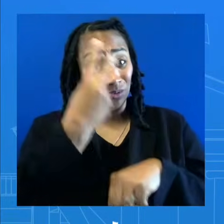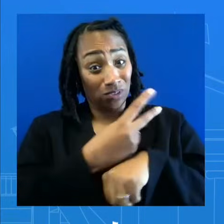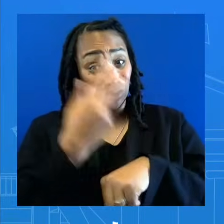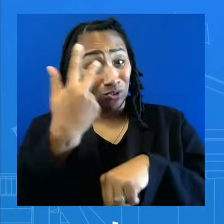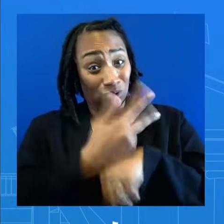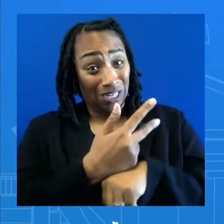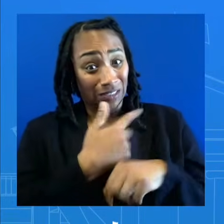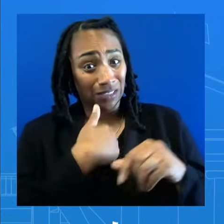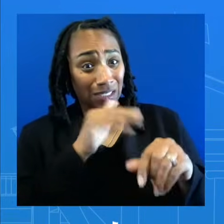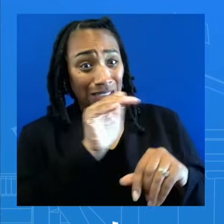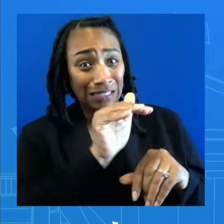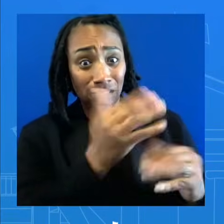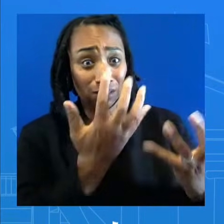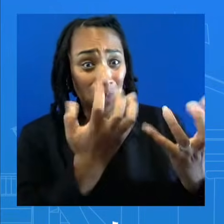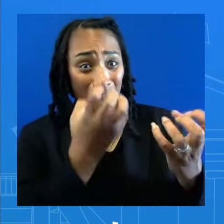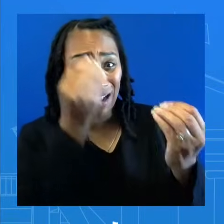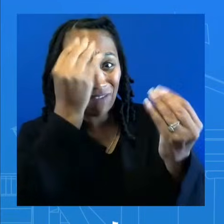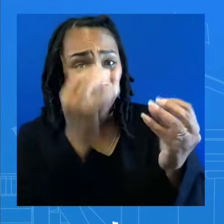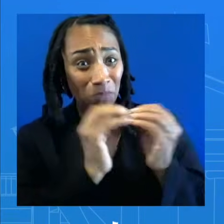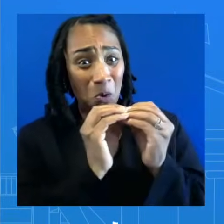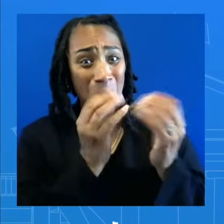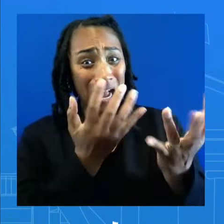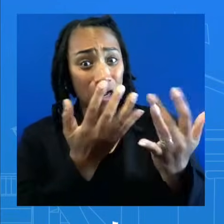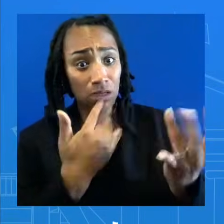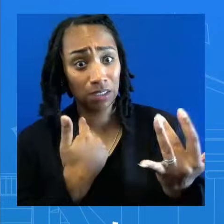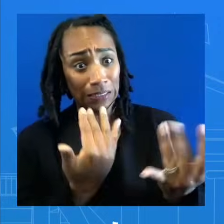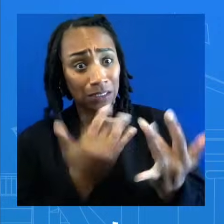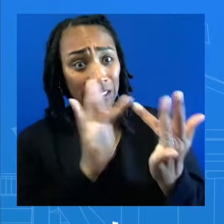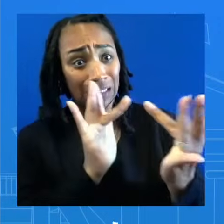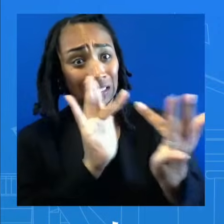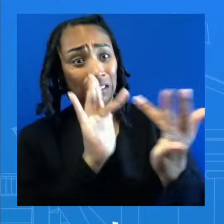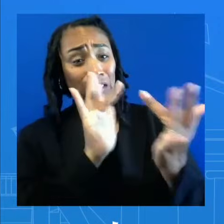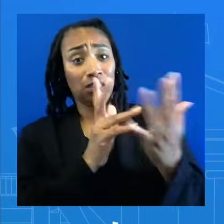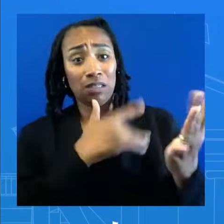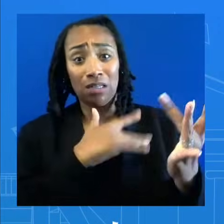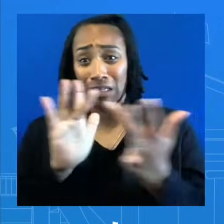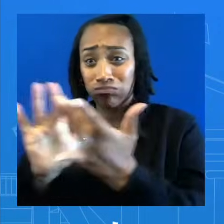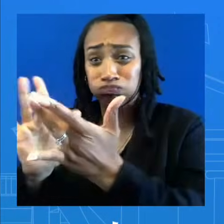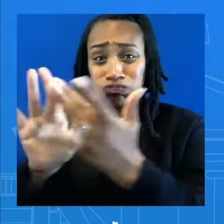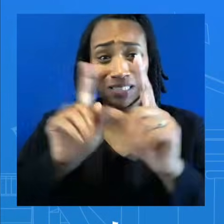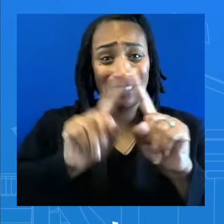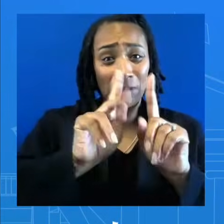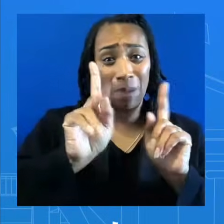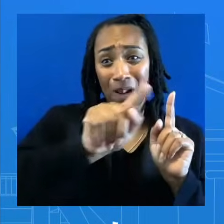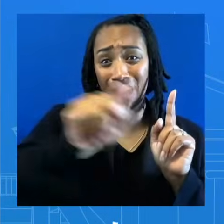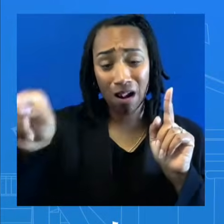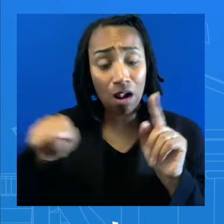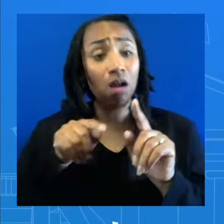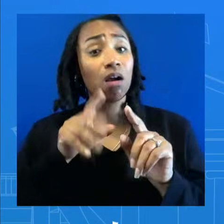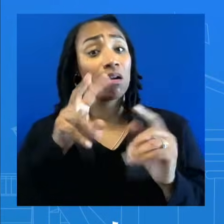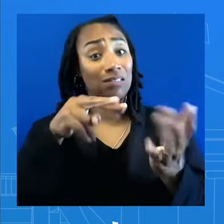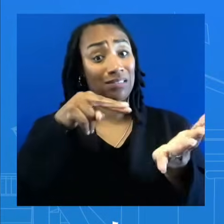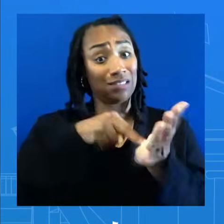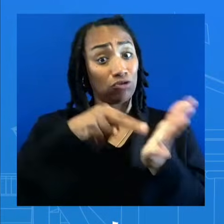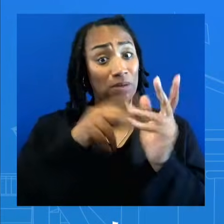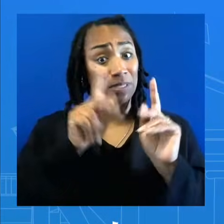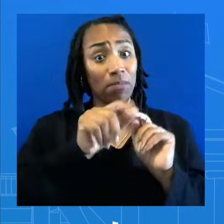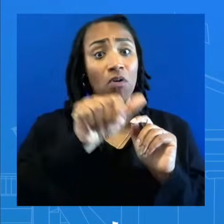We're in touch with interlocutors and counterparts in and outside Syria to try to get as much information as we can, but I just don't --